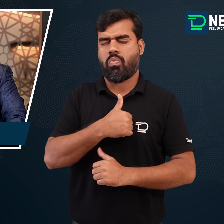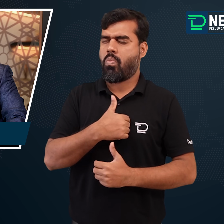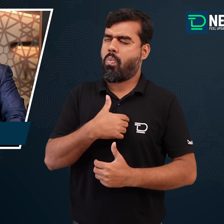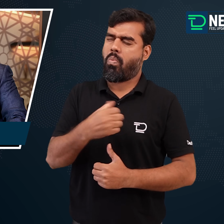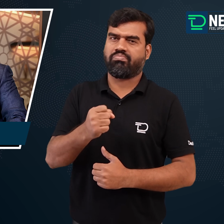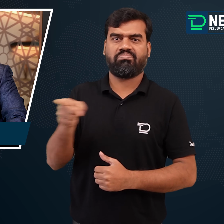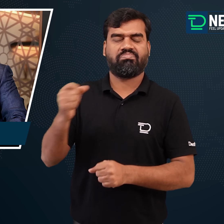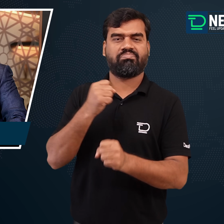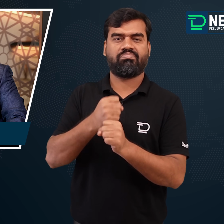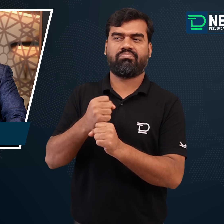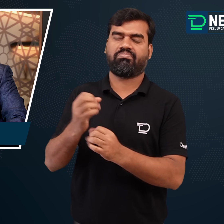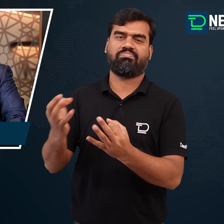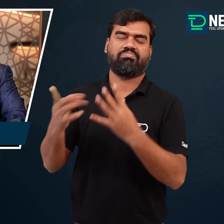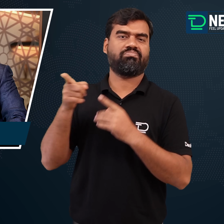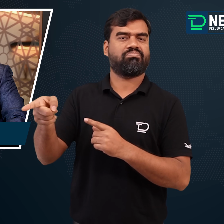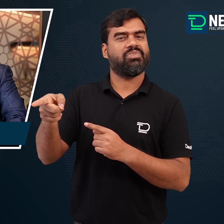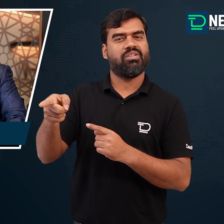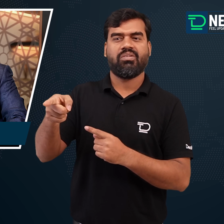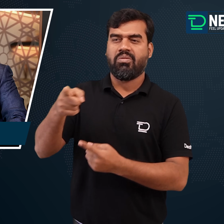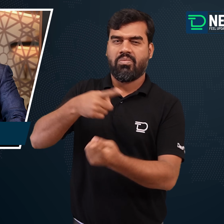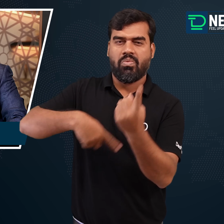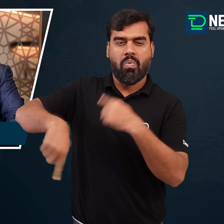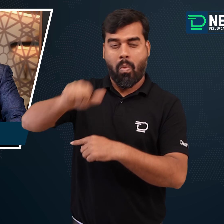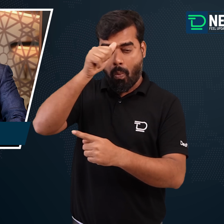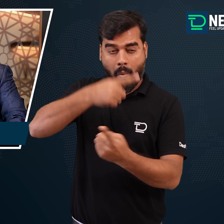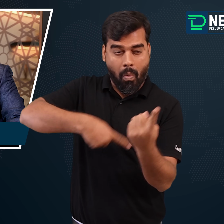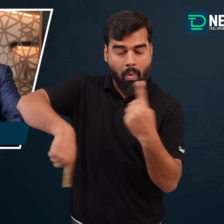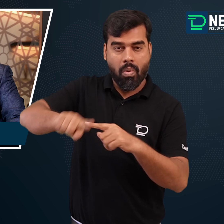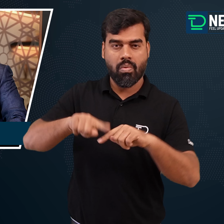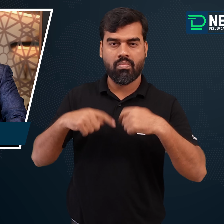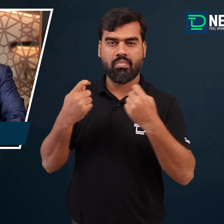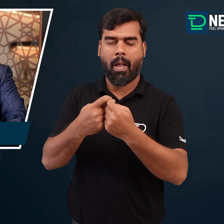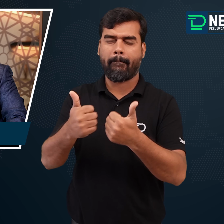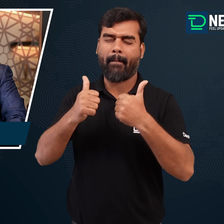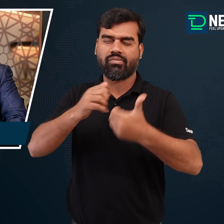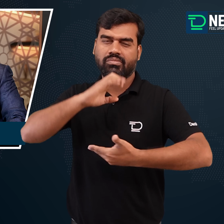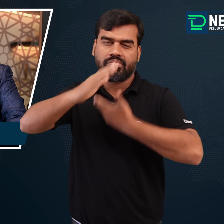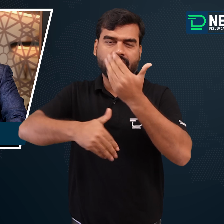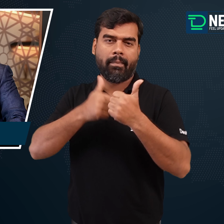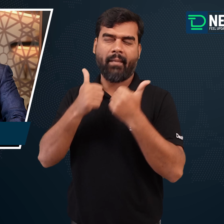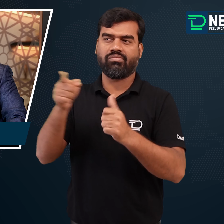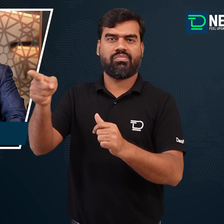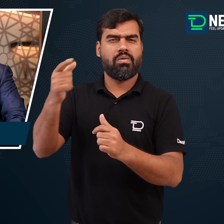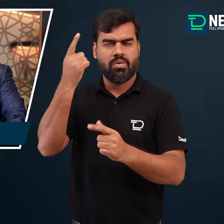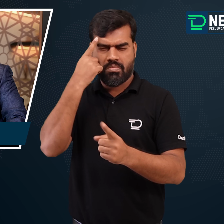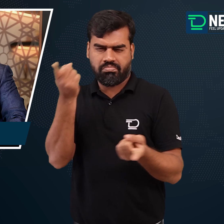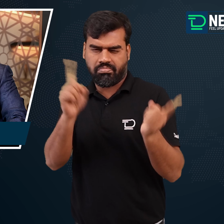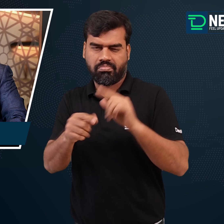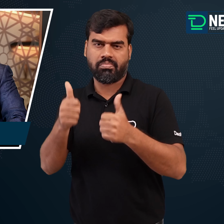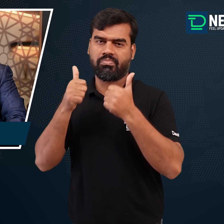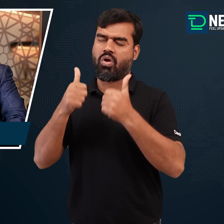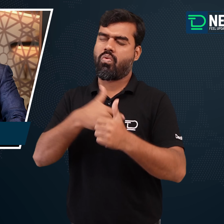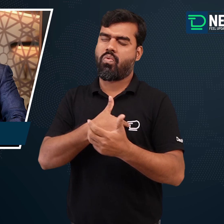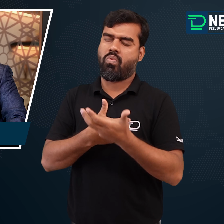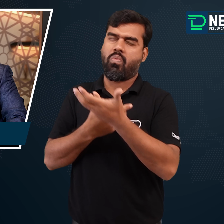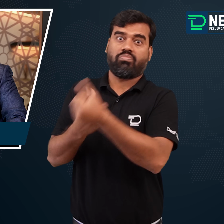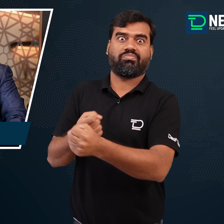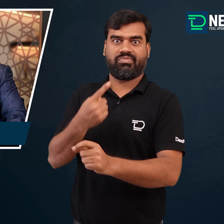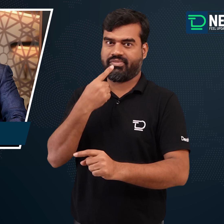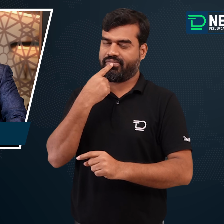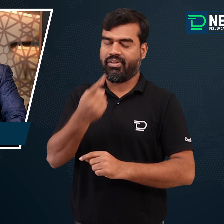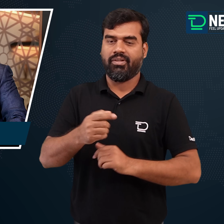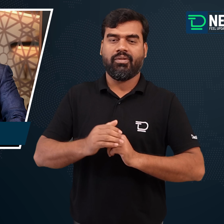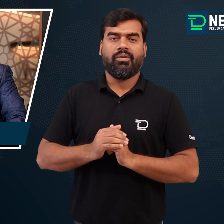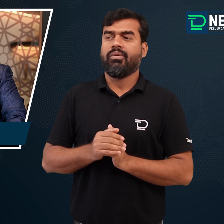I am confident that Gautam is the ideal person to steer Indian Cricket forward.